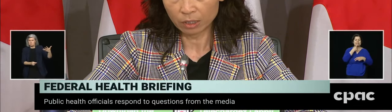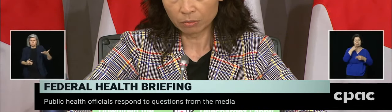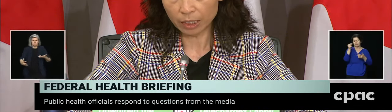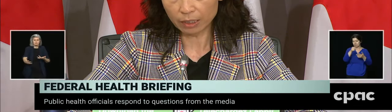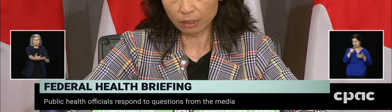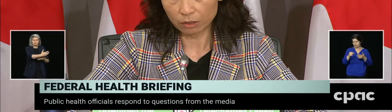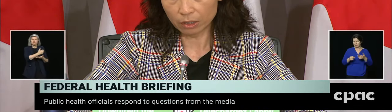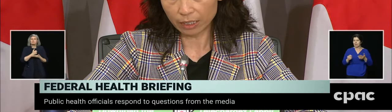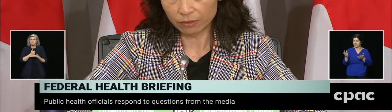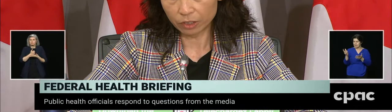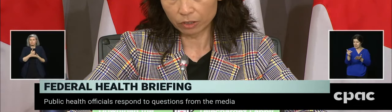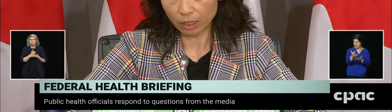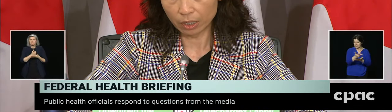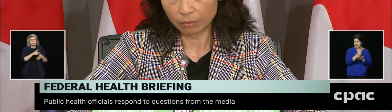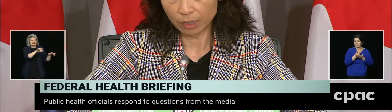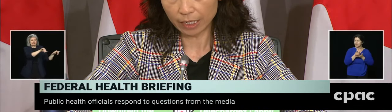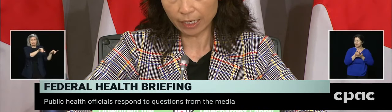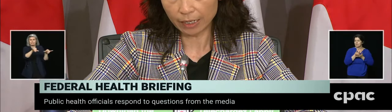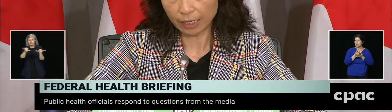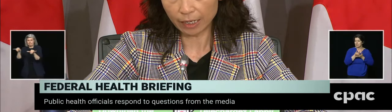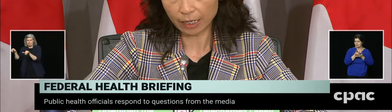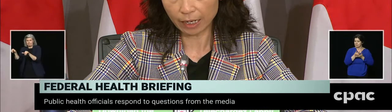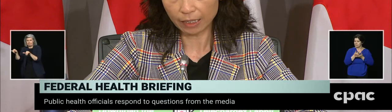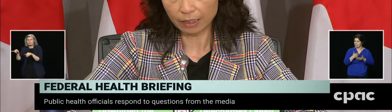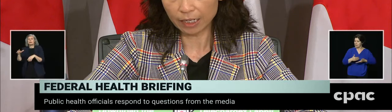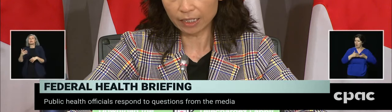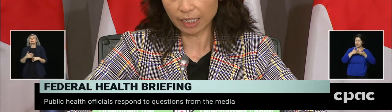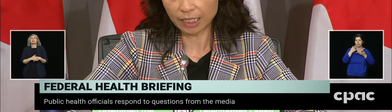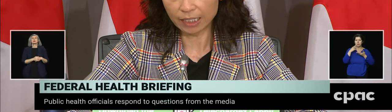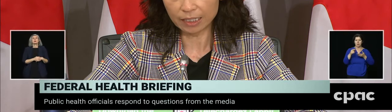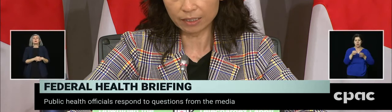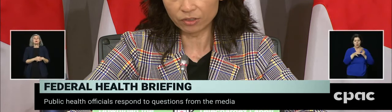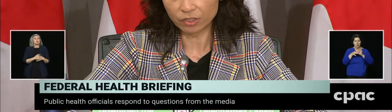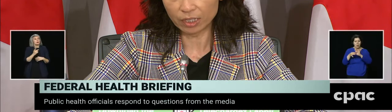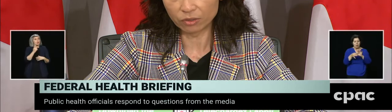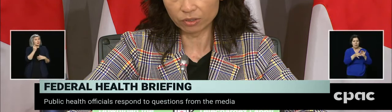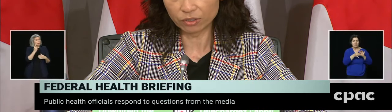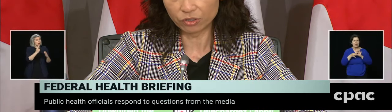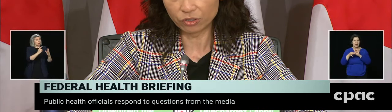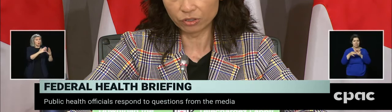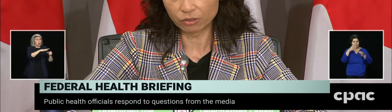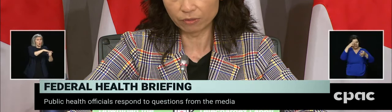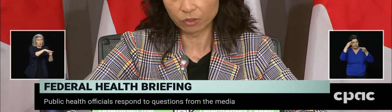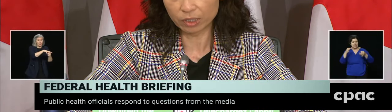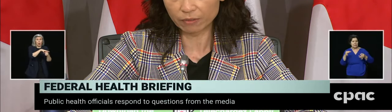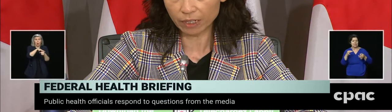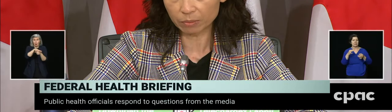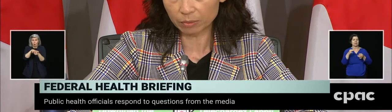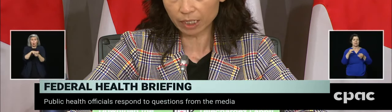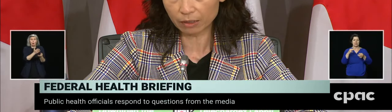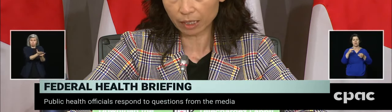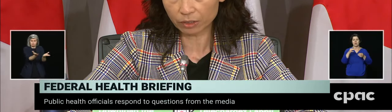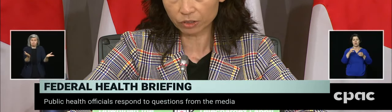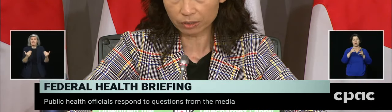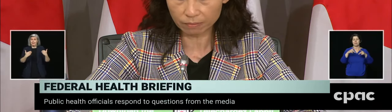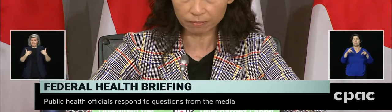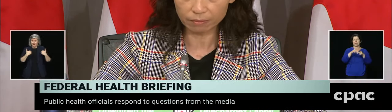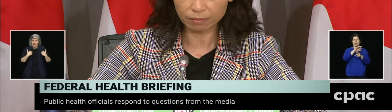USE TO COORDINATE AND COLLABORATE ON A NATIONAL LEVEL. BUT AT THE LOCAL LEVEL, THEY HAD